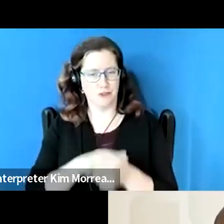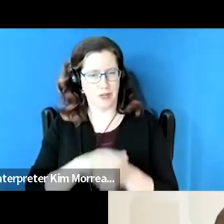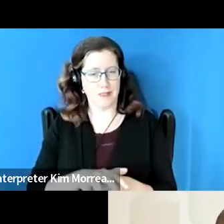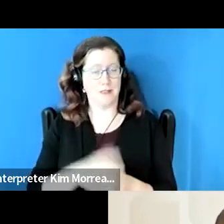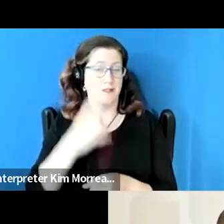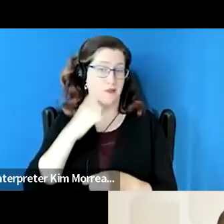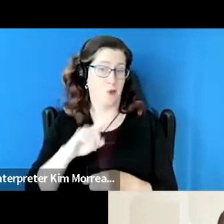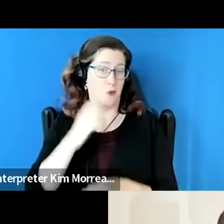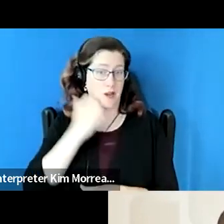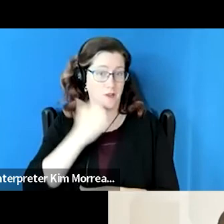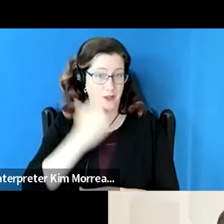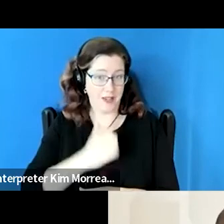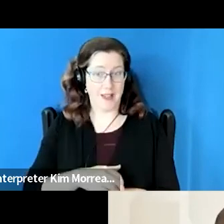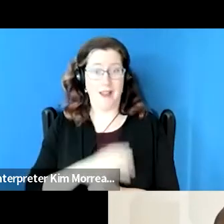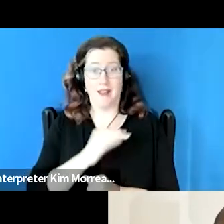in our daily and regular work?